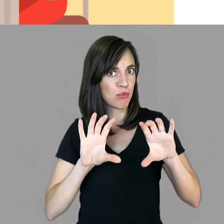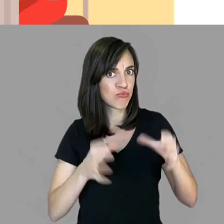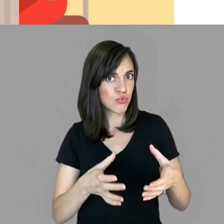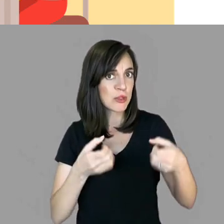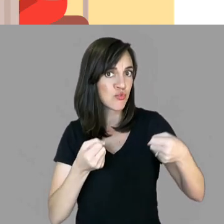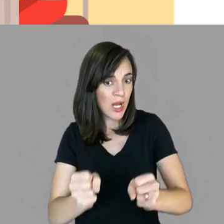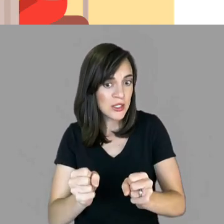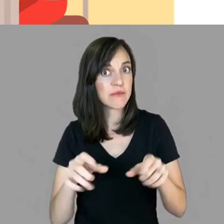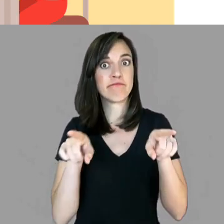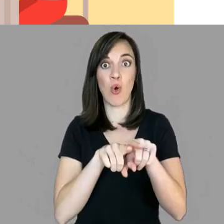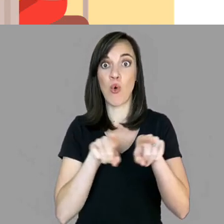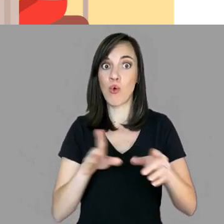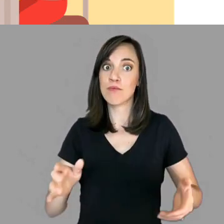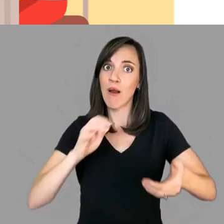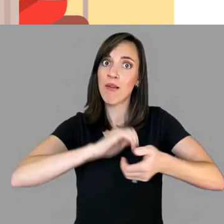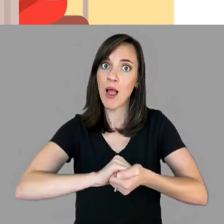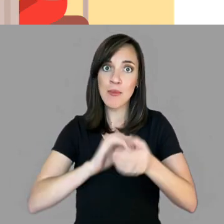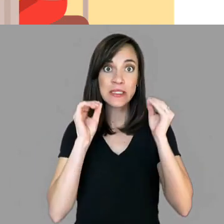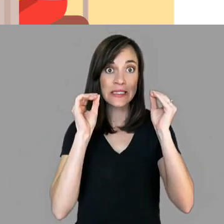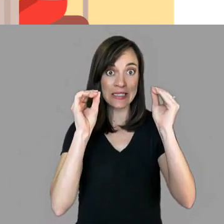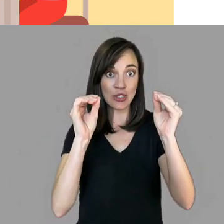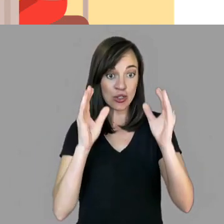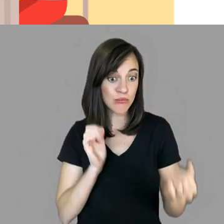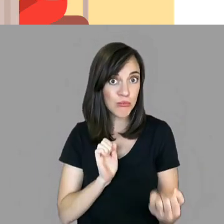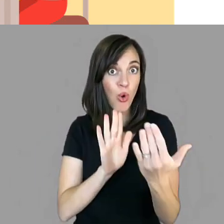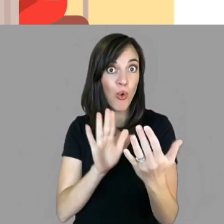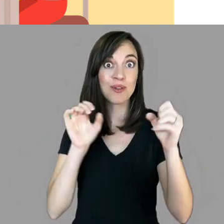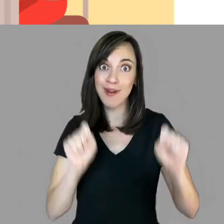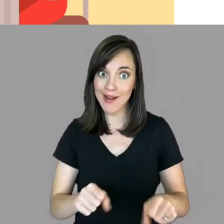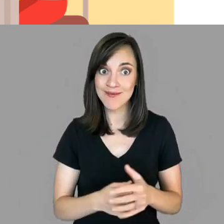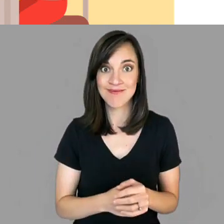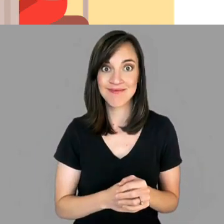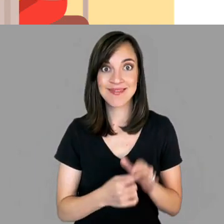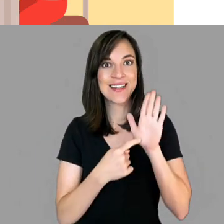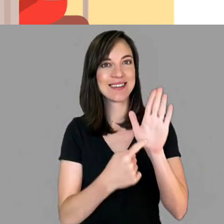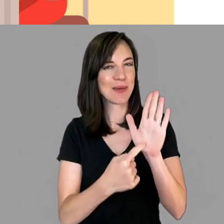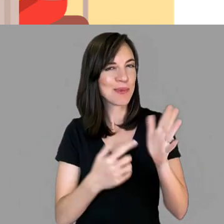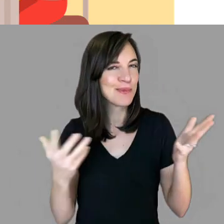collaborative teaching efforts alongside the general education teacher such as: